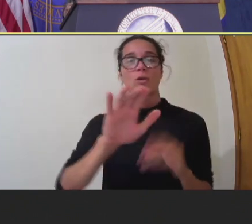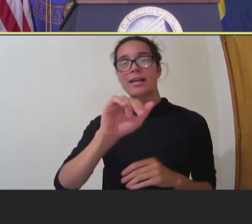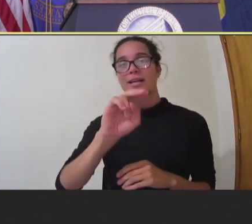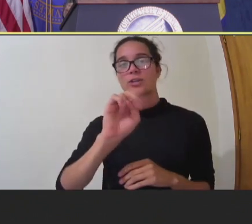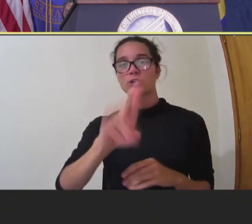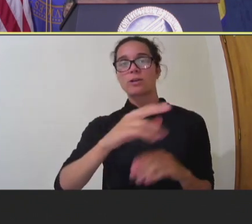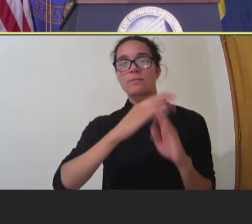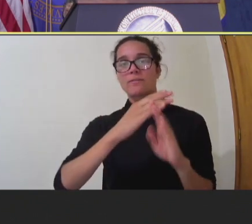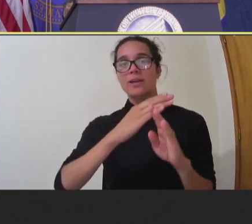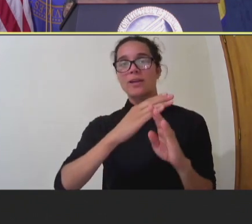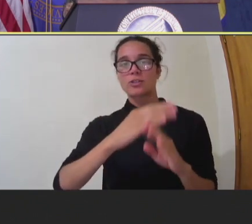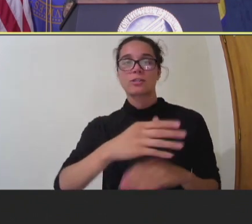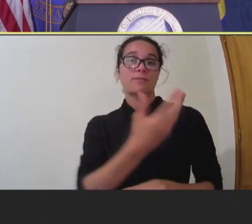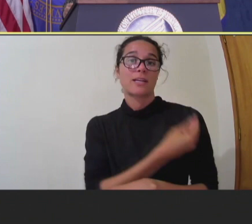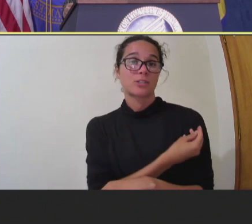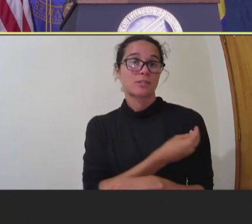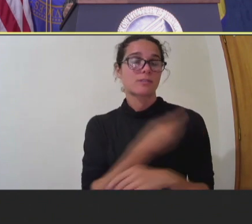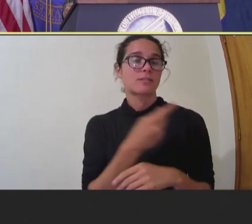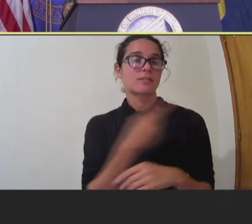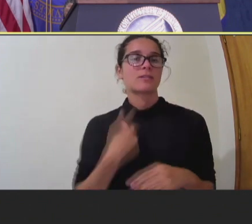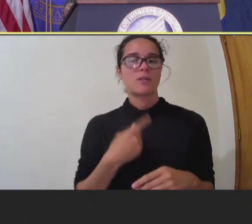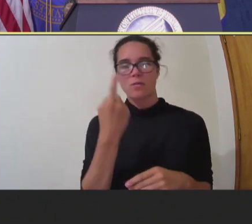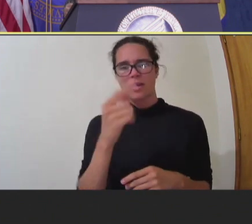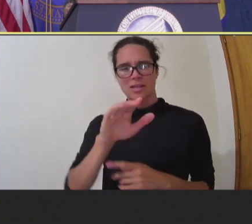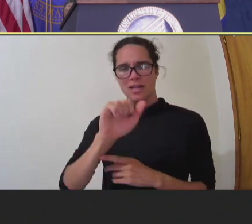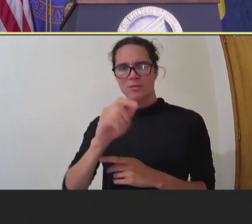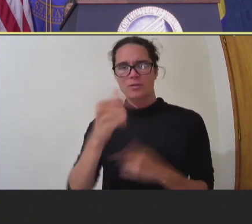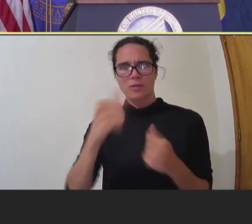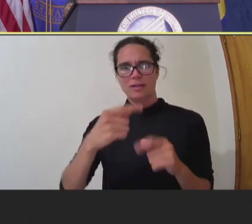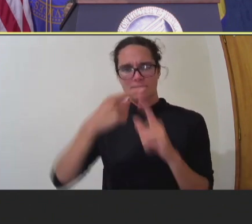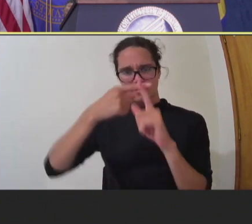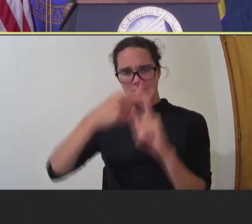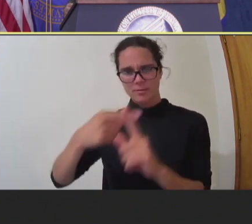case of where we're trying to target a cancer risk factor, in this case,